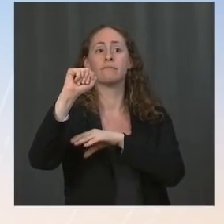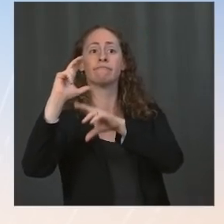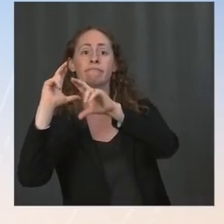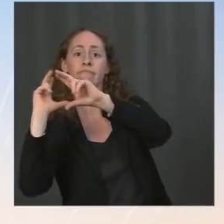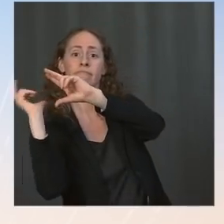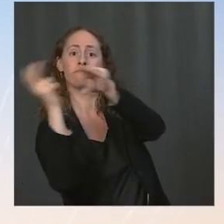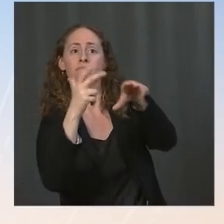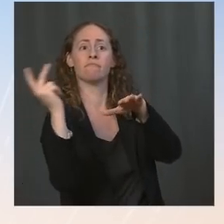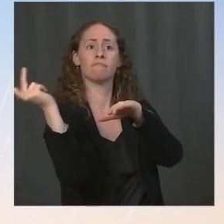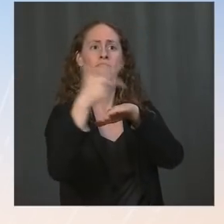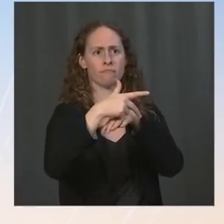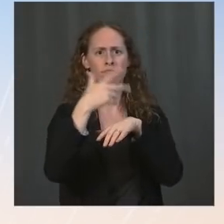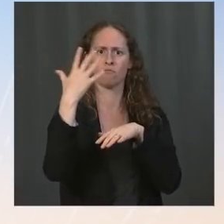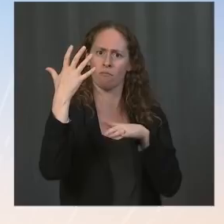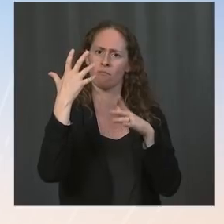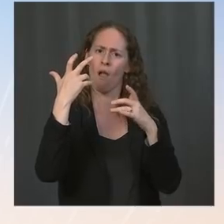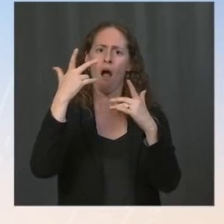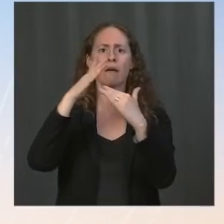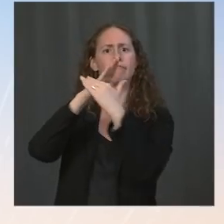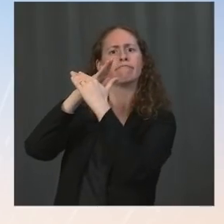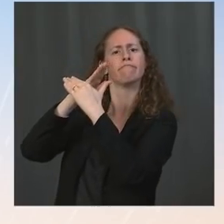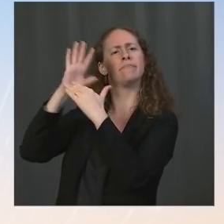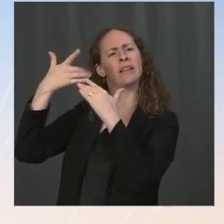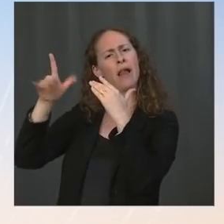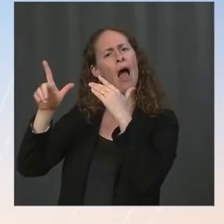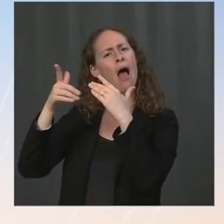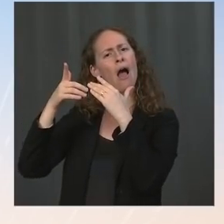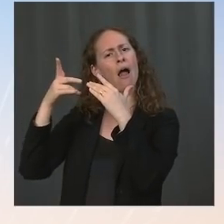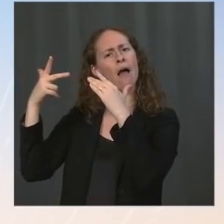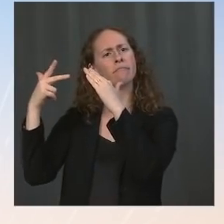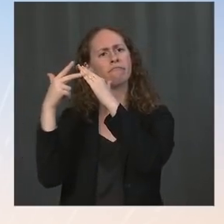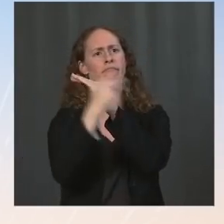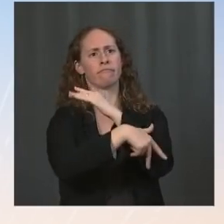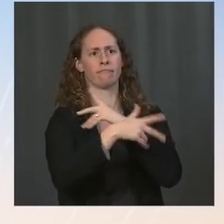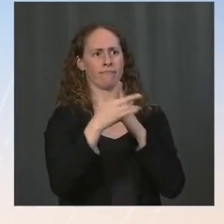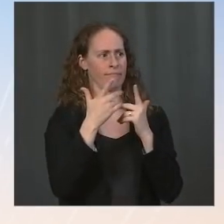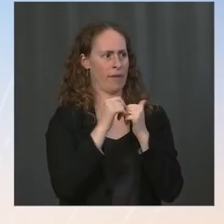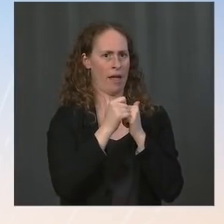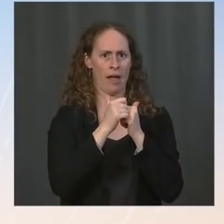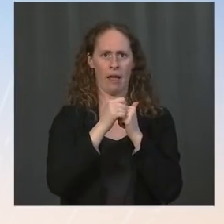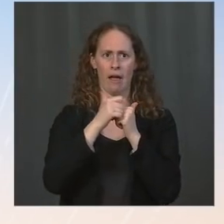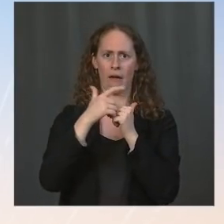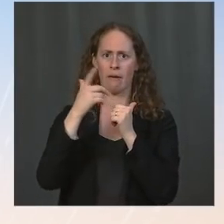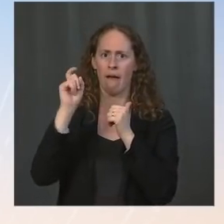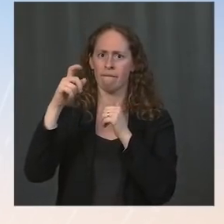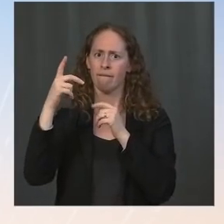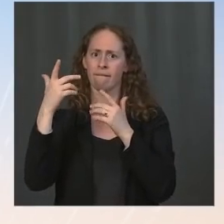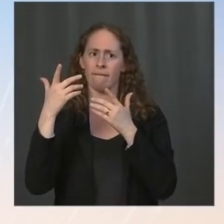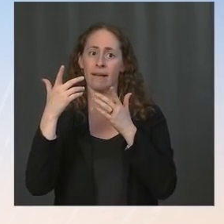in order to get them through to evacuate them successfully, we have had to coordinate and provide details.